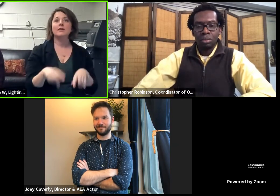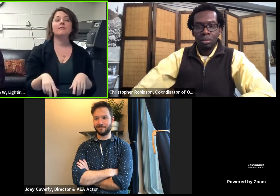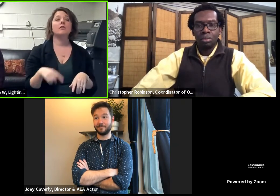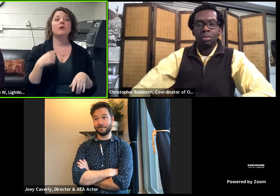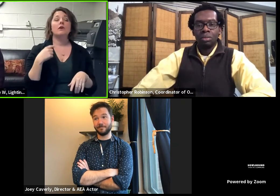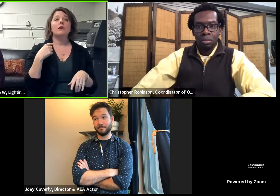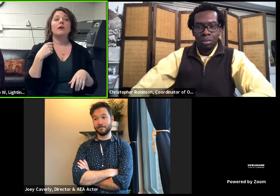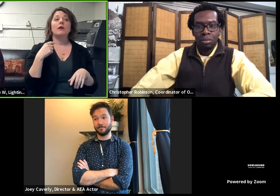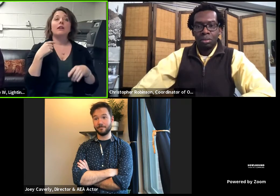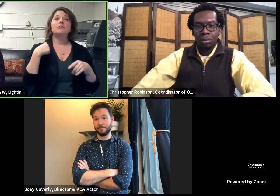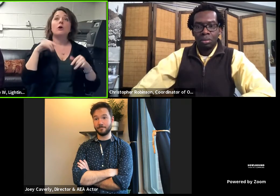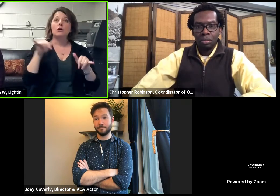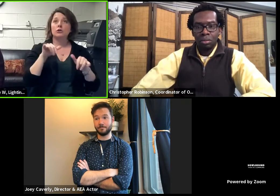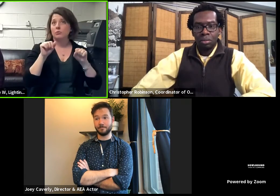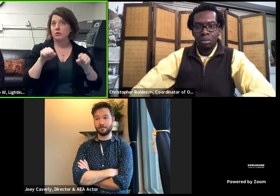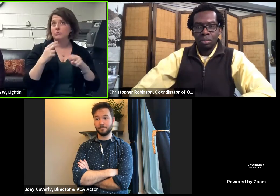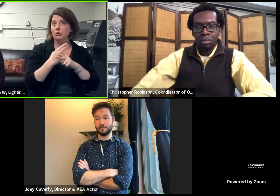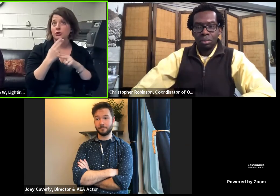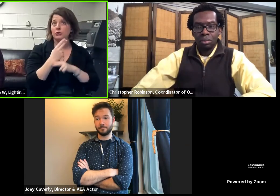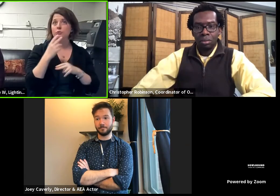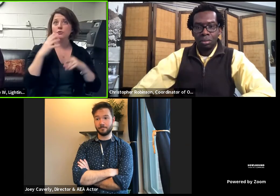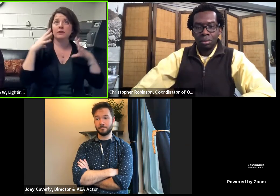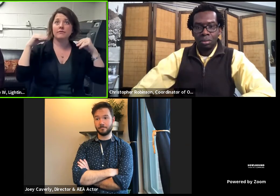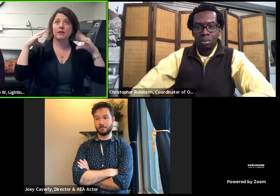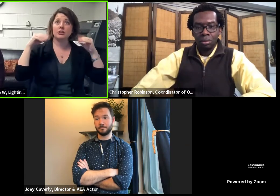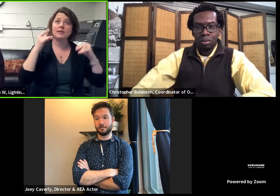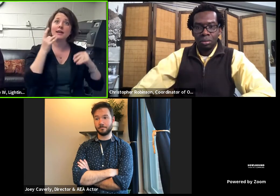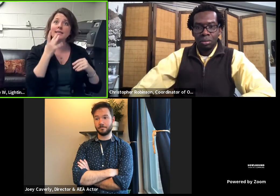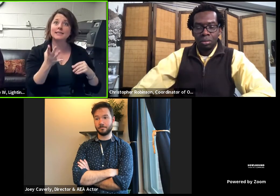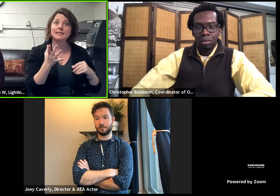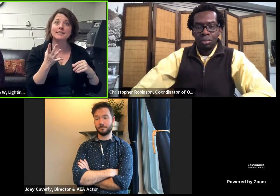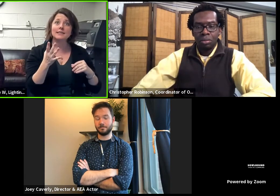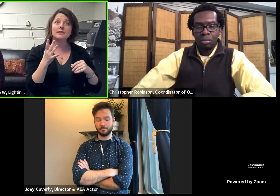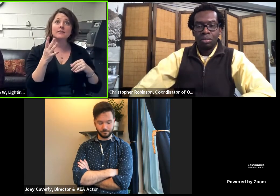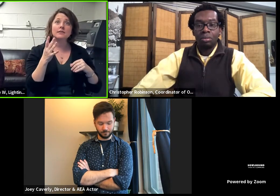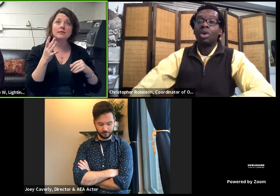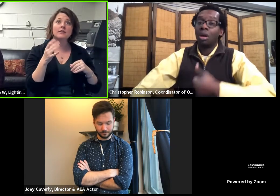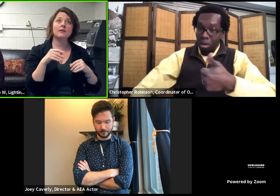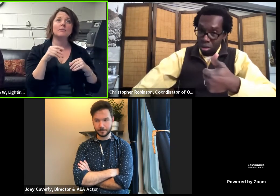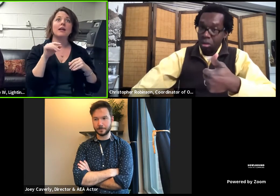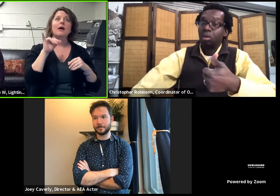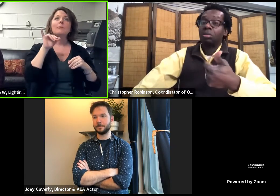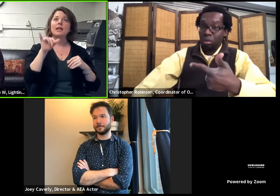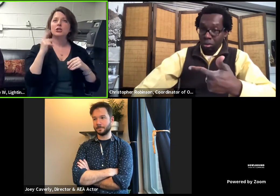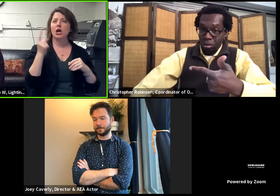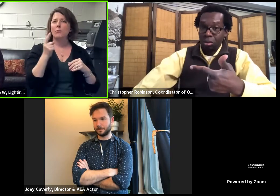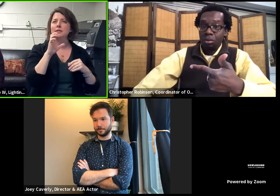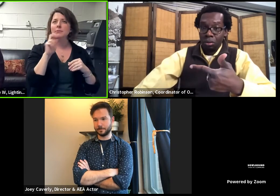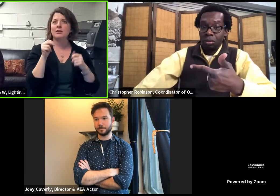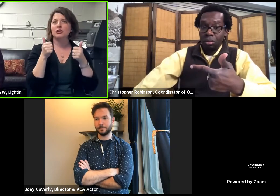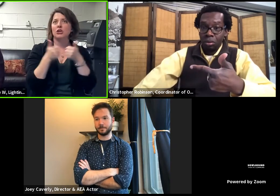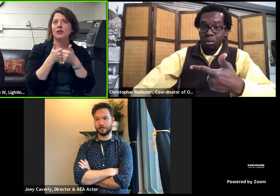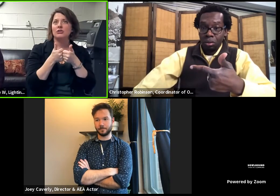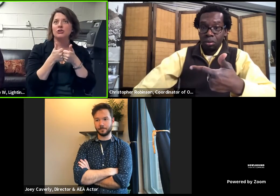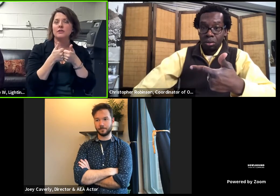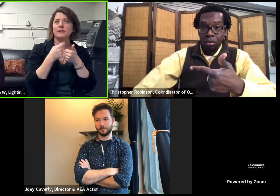I think it's really effective that way. And also it just possible to use lights, like Joey mentioned, to have that kind of flashing lights,